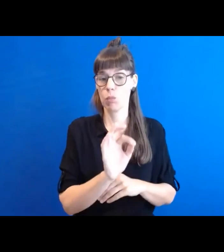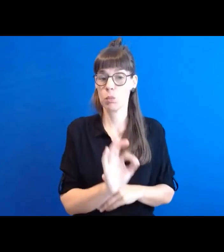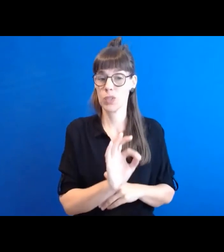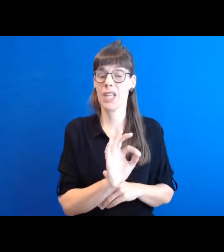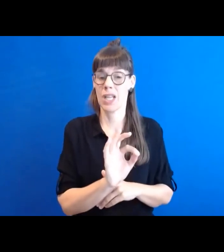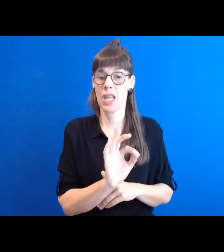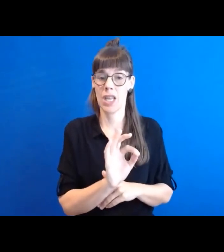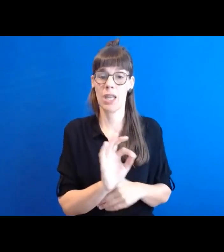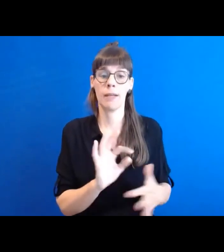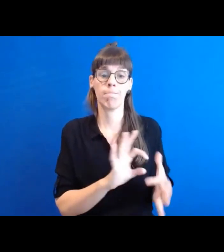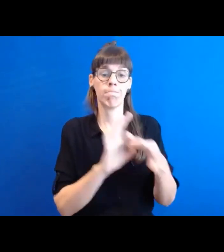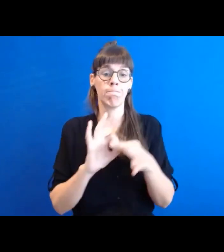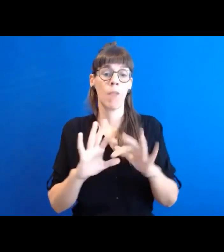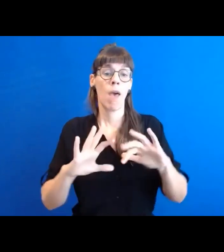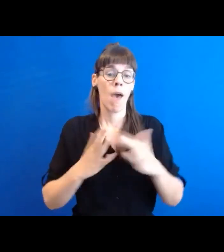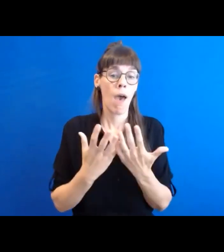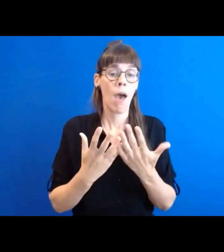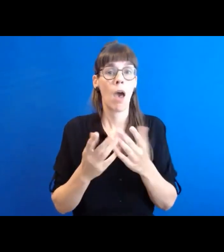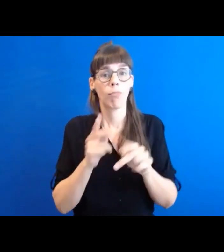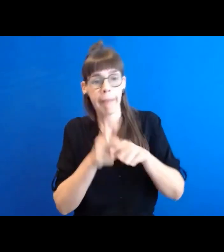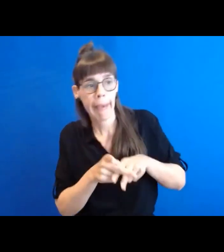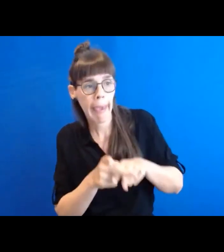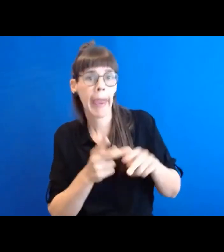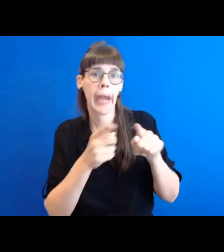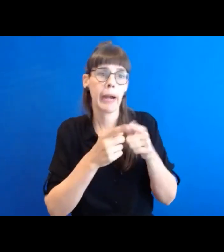where access to regular rehabilitation care dropped from